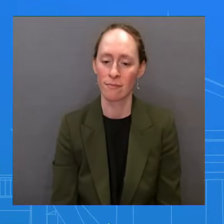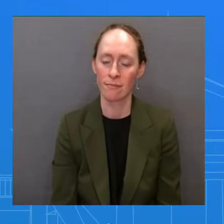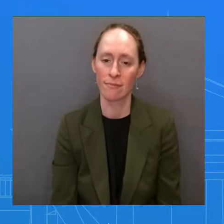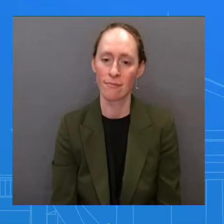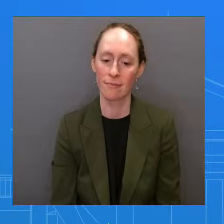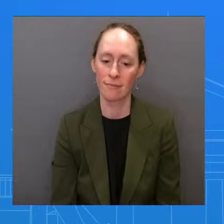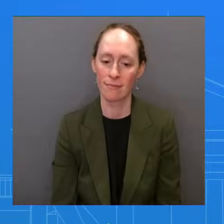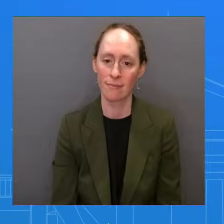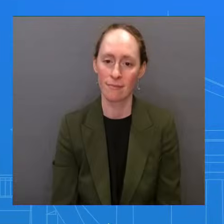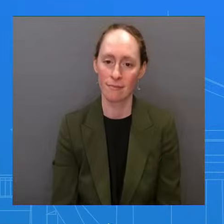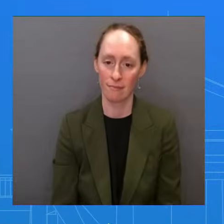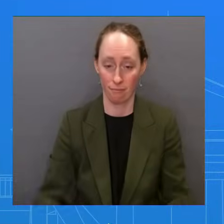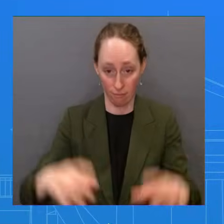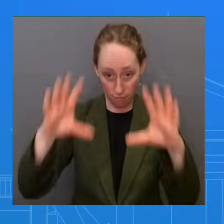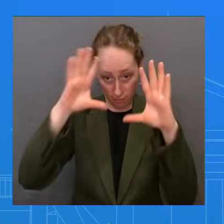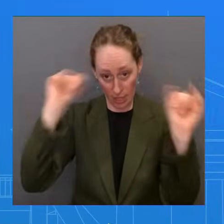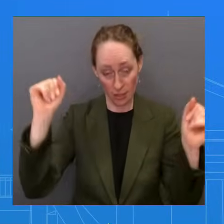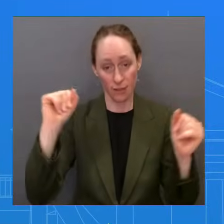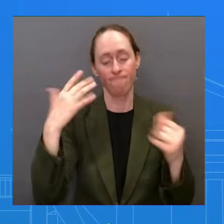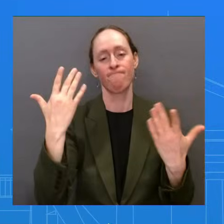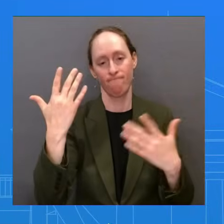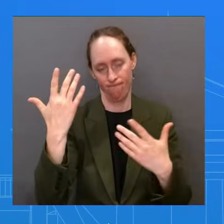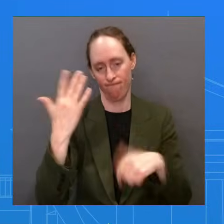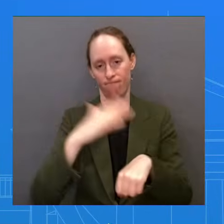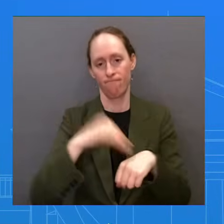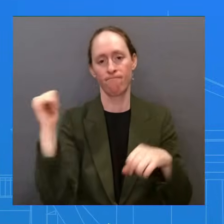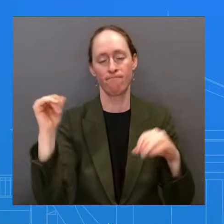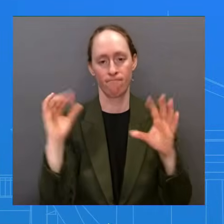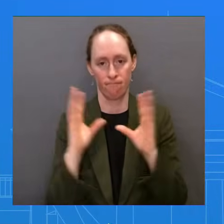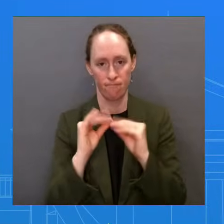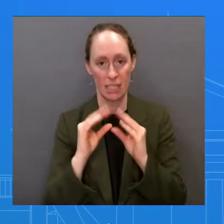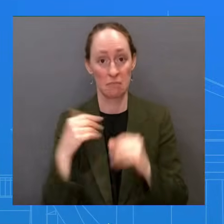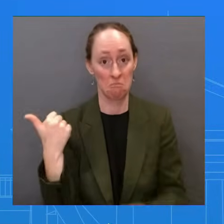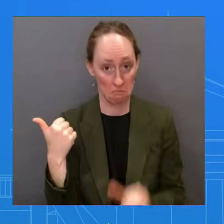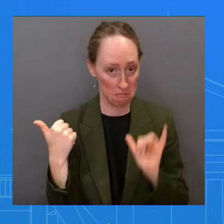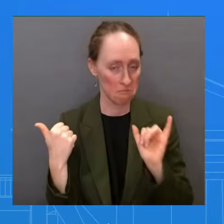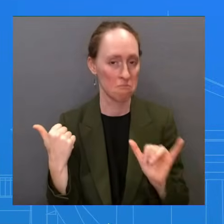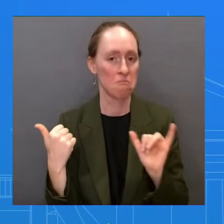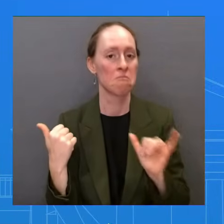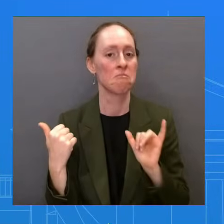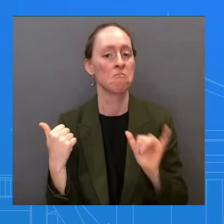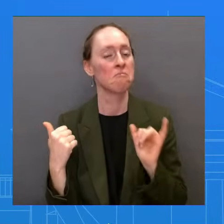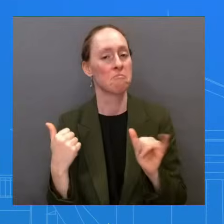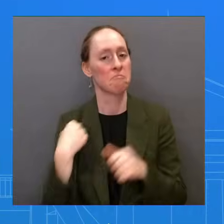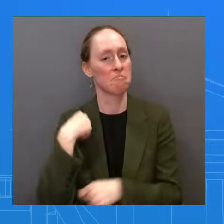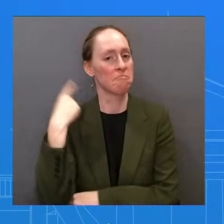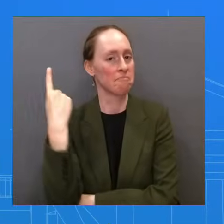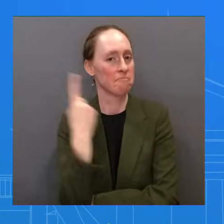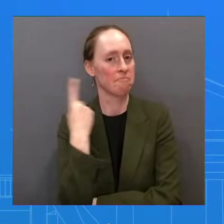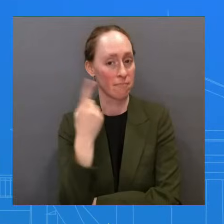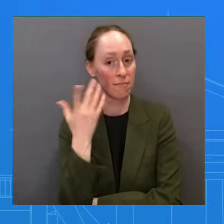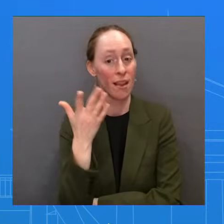this coming week after he knew about the June 1st deadline? Like, when -- when did he decide to call the meeting?